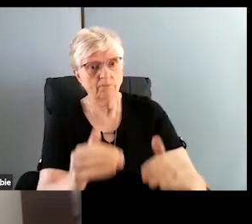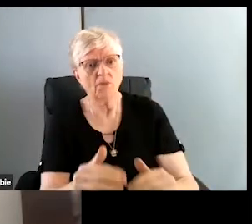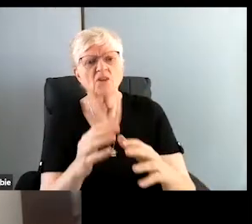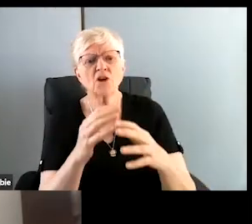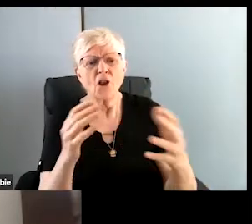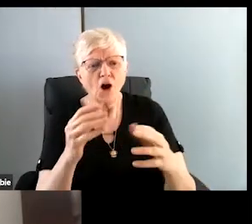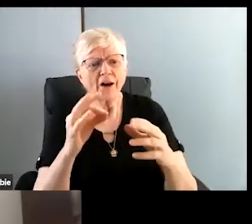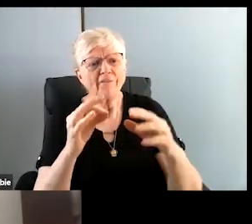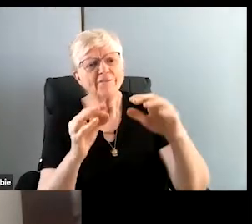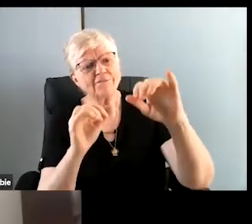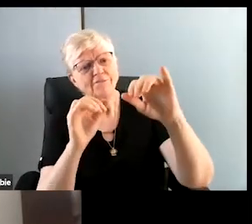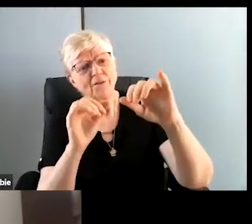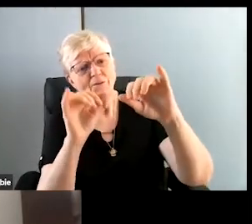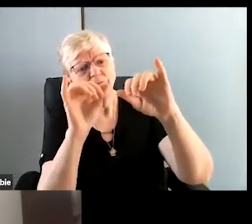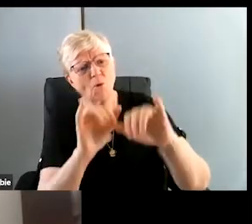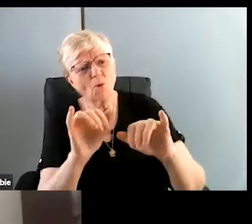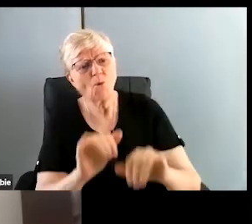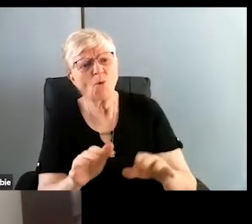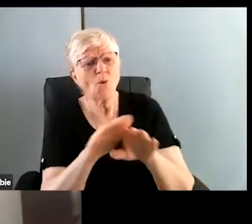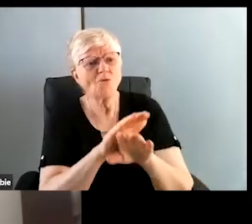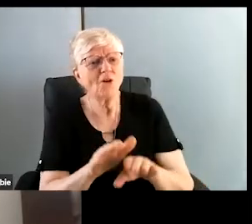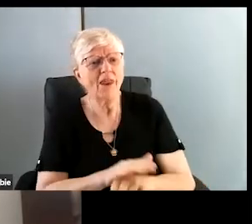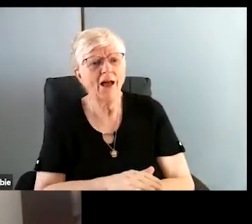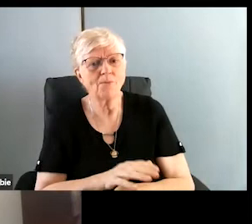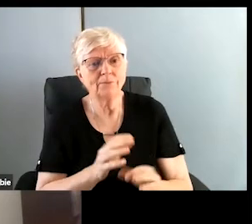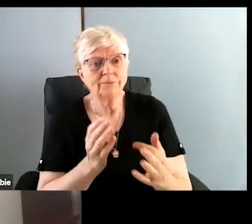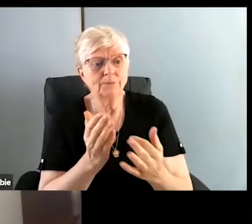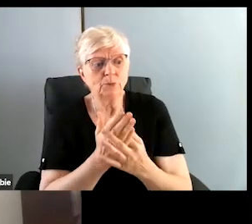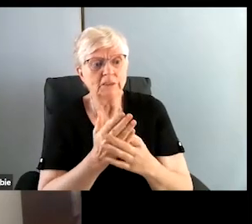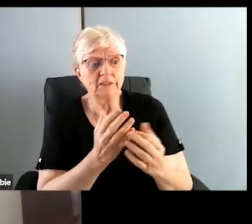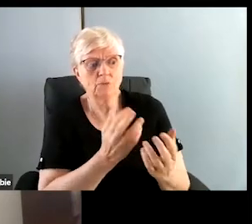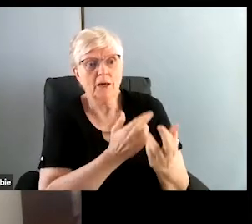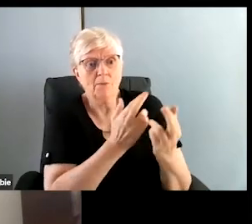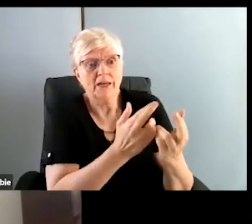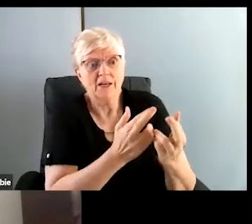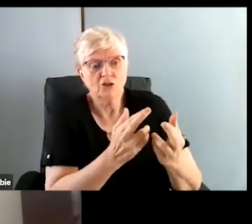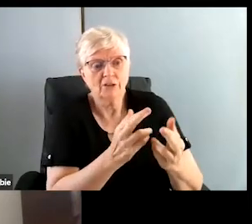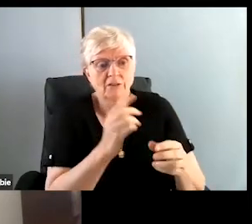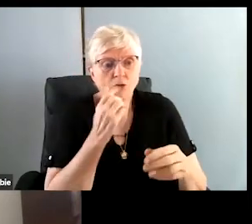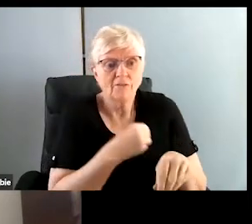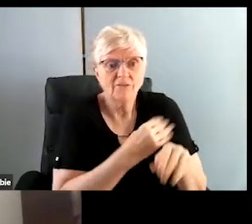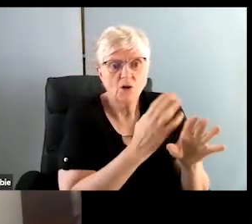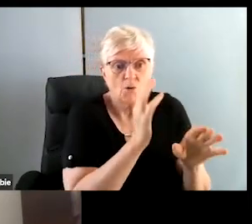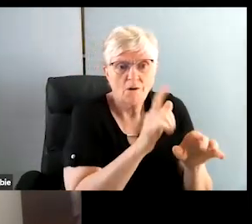OF OVERLAP BETWEEN THE RECOMMENDATIONS THAT WERE MADE FOR BETWEEN THE RECOMMENDATIONS THAT WERE MADE FOR VIDEO CALLS THAT LORIENNE REFERRED TO AND THOSE VIDEO CALLS THAT LORIENNE REFERRED TO AND THOSE THAT WERE FOR GENERAL MEDICAL SERVICES.